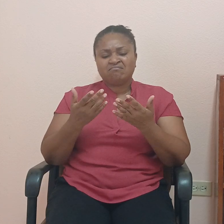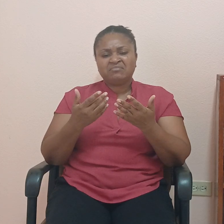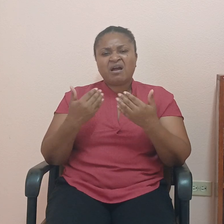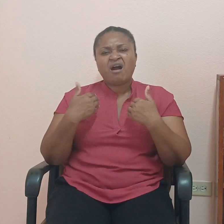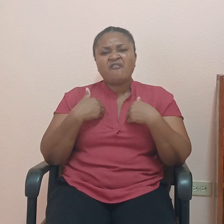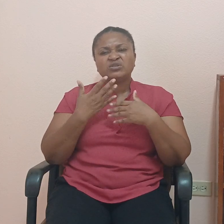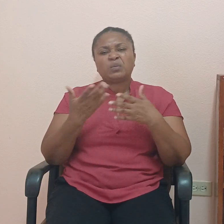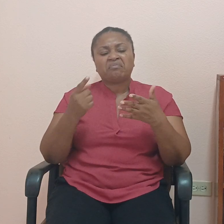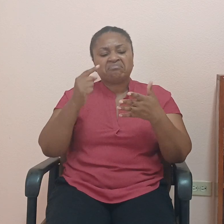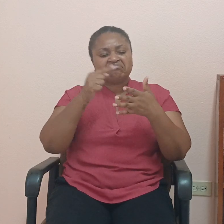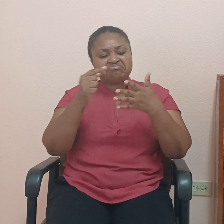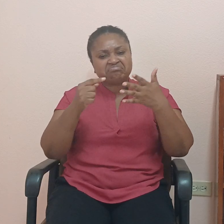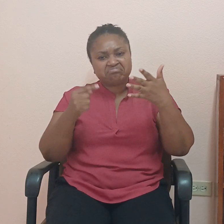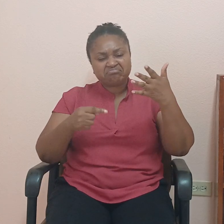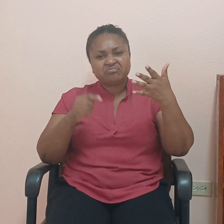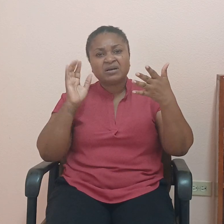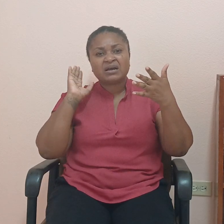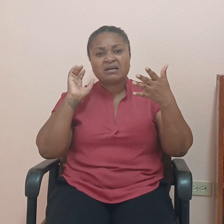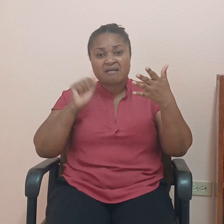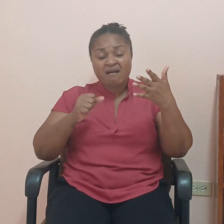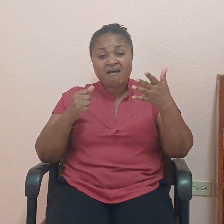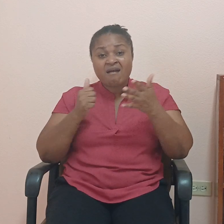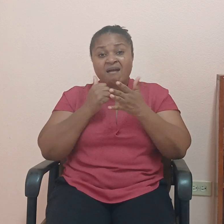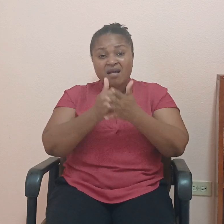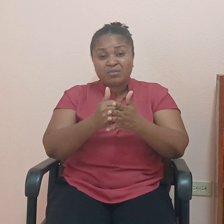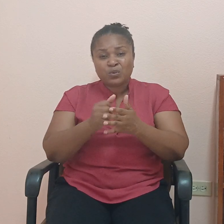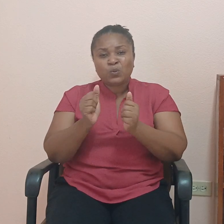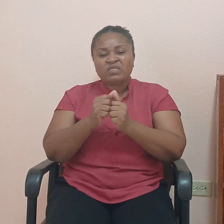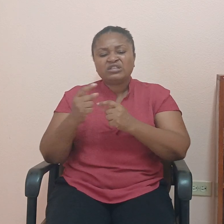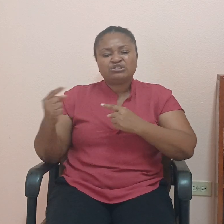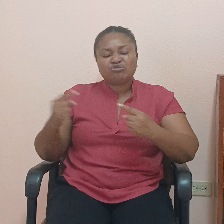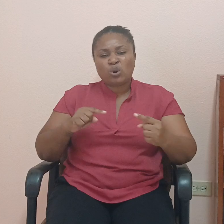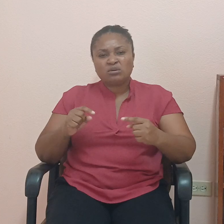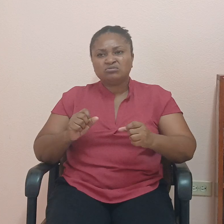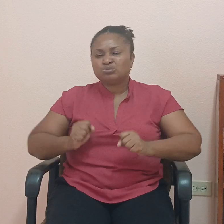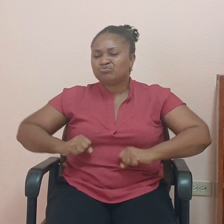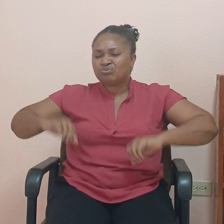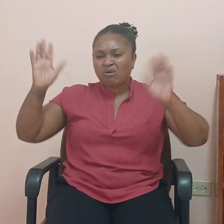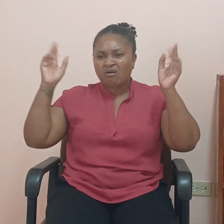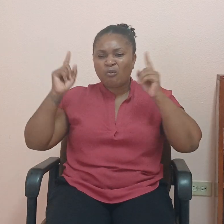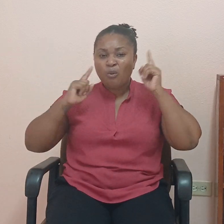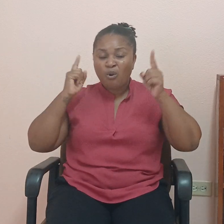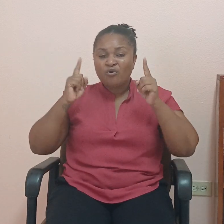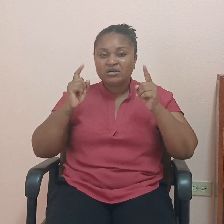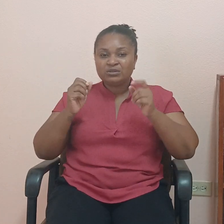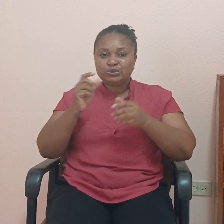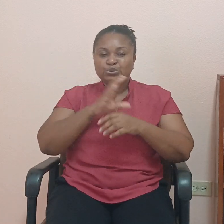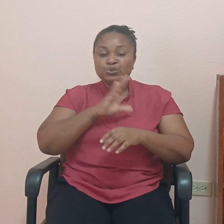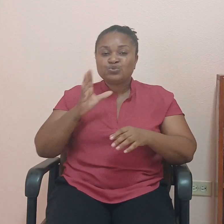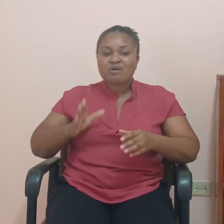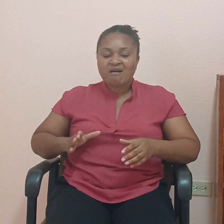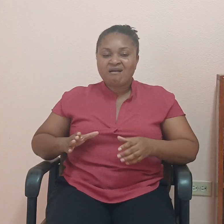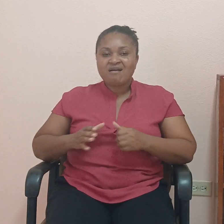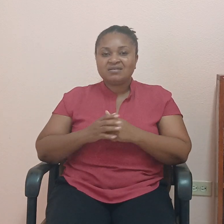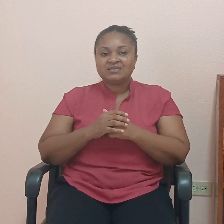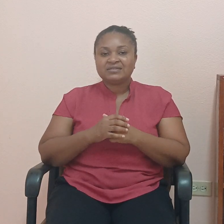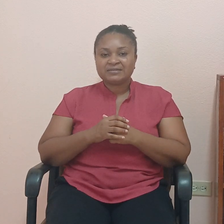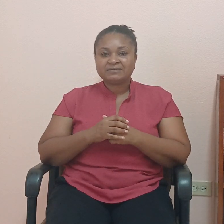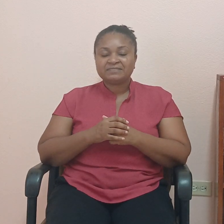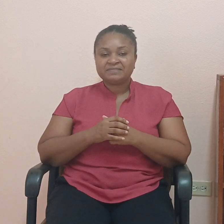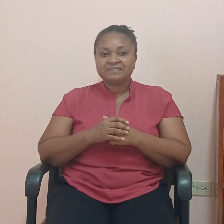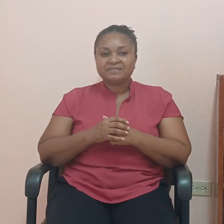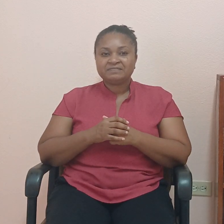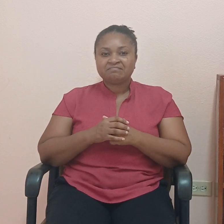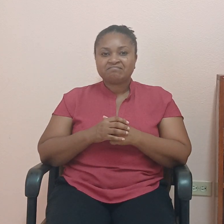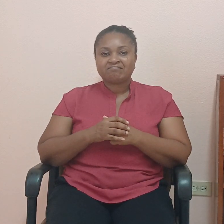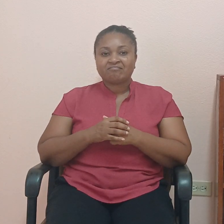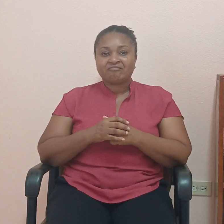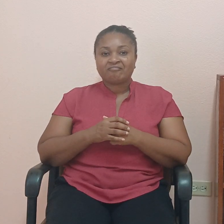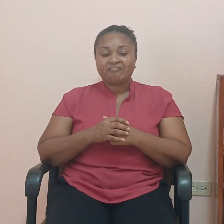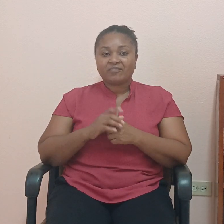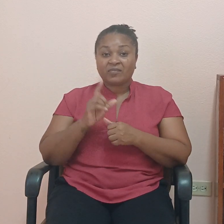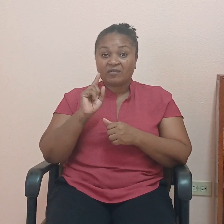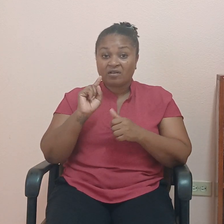STRUGGLE TO GIVE OUR WORRIES TO CHRIST. THE FACT CHECK